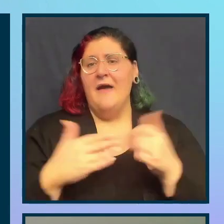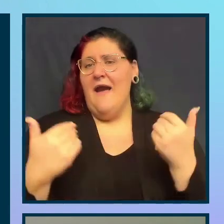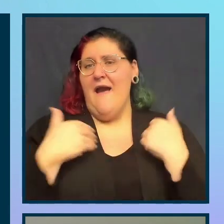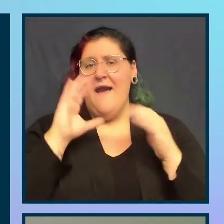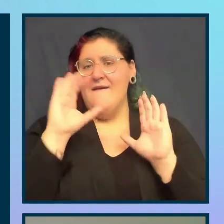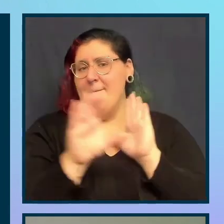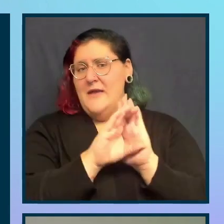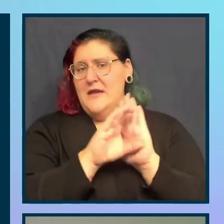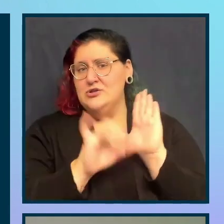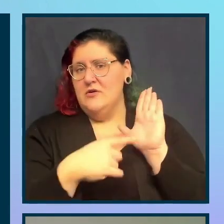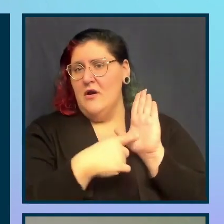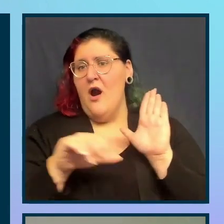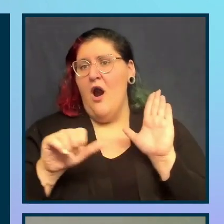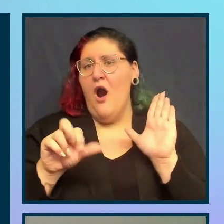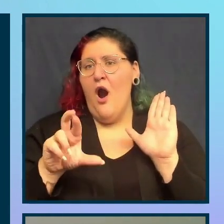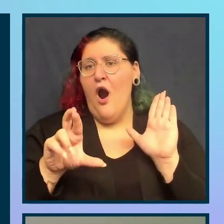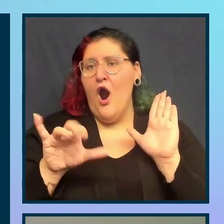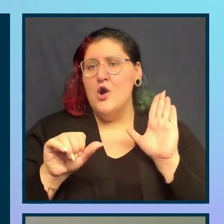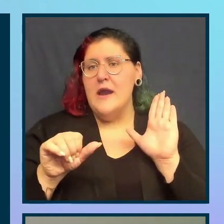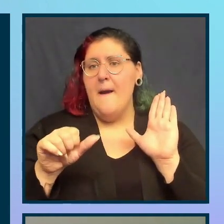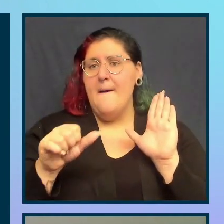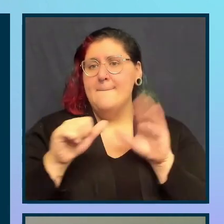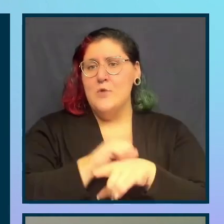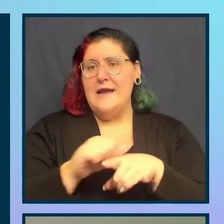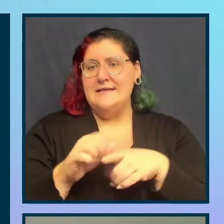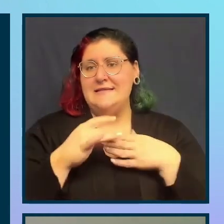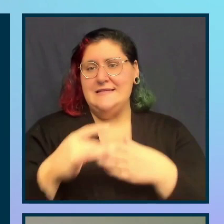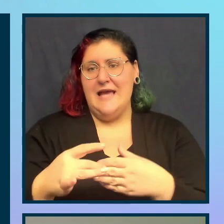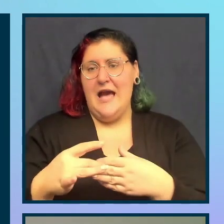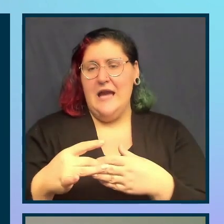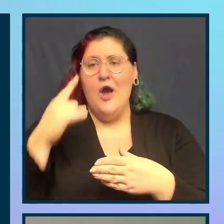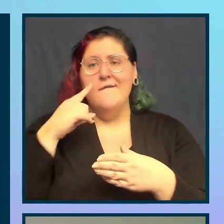for a navigation menu bar. It is using, demonstrating using menu roles